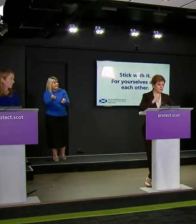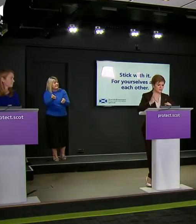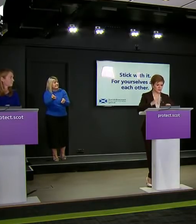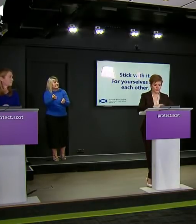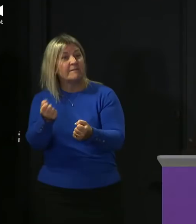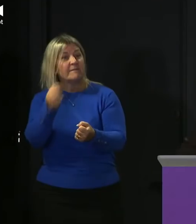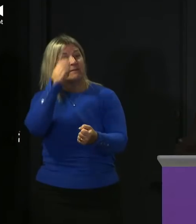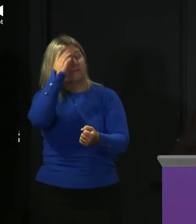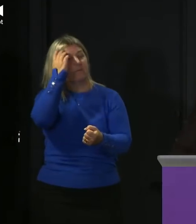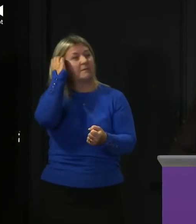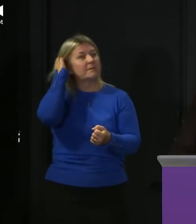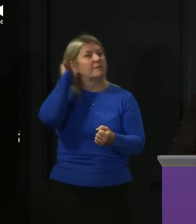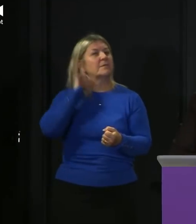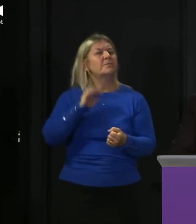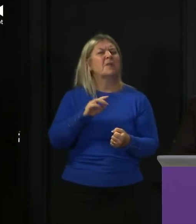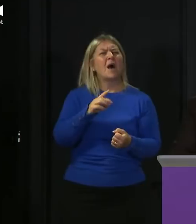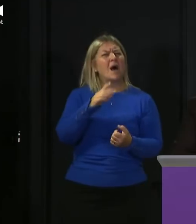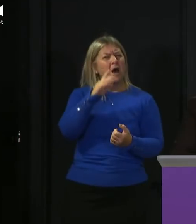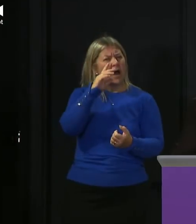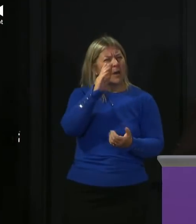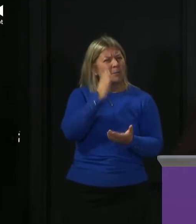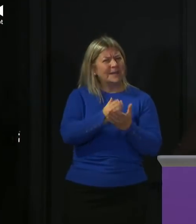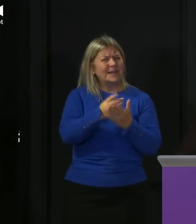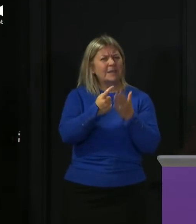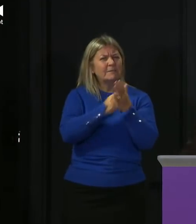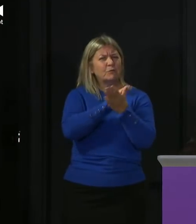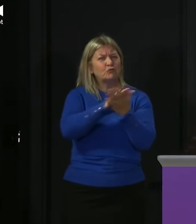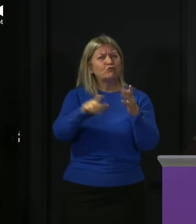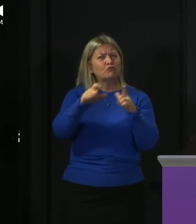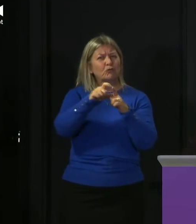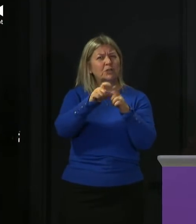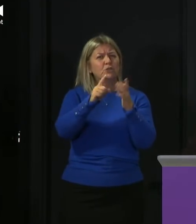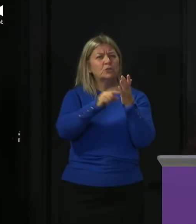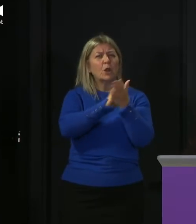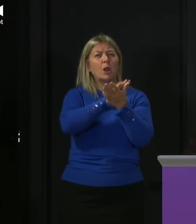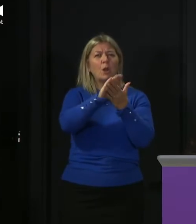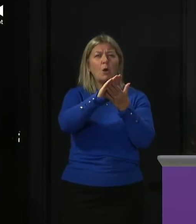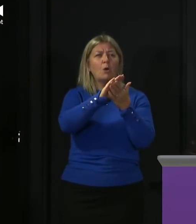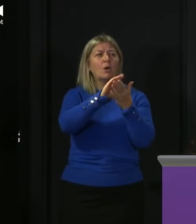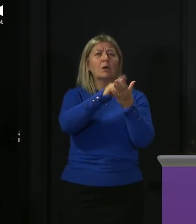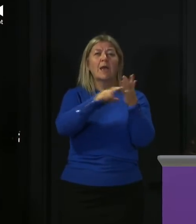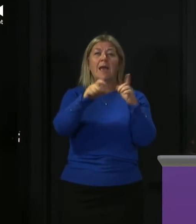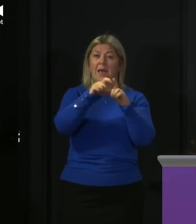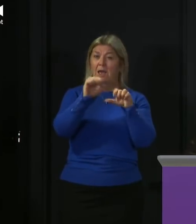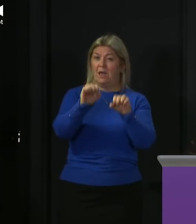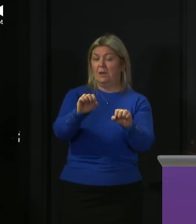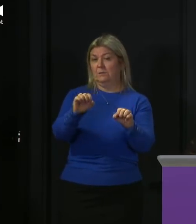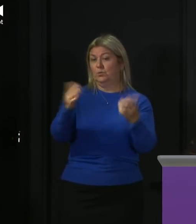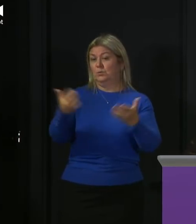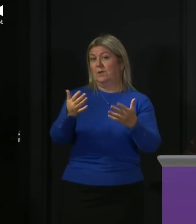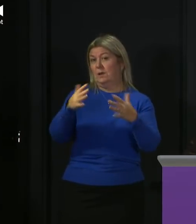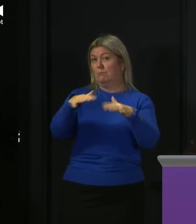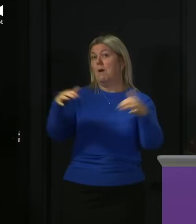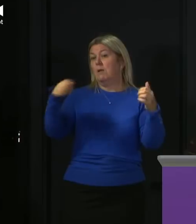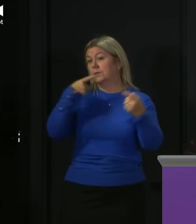Richard Lochhead is making a statement on universities, I think, today in the Scottish parliament and he will set out the steps we re taking and further steps that are